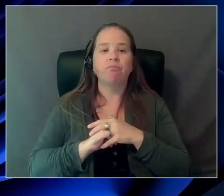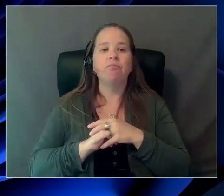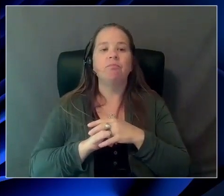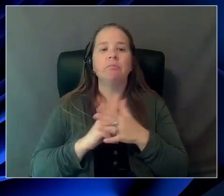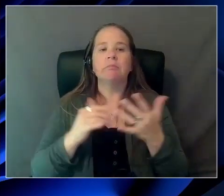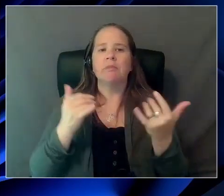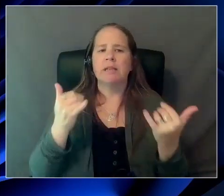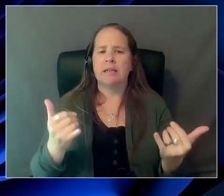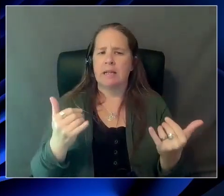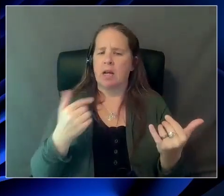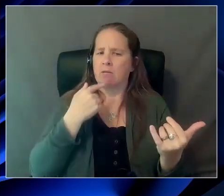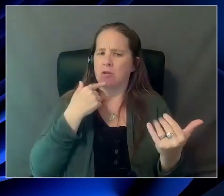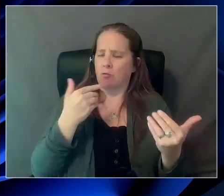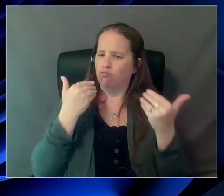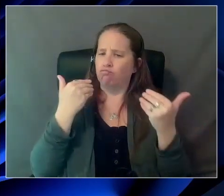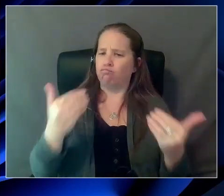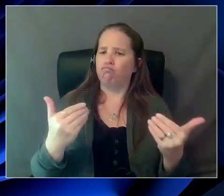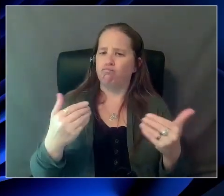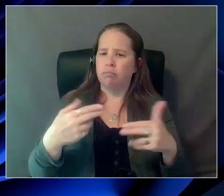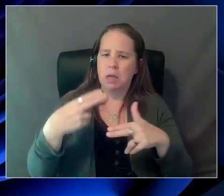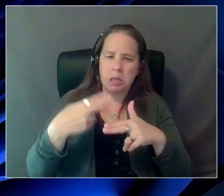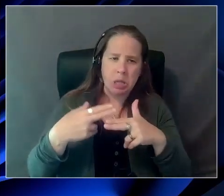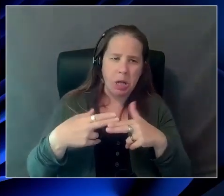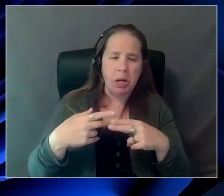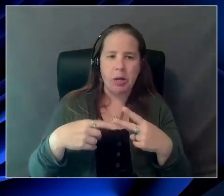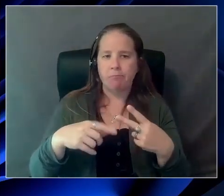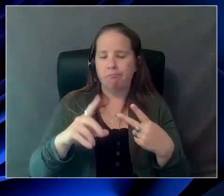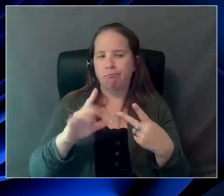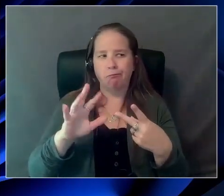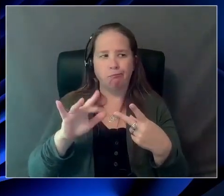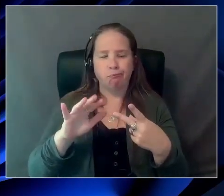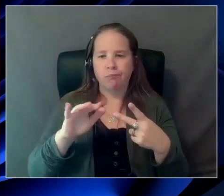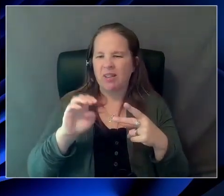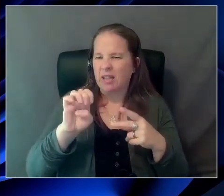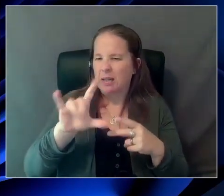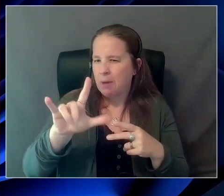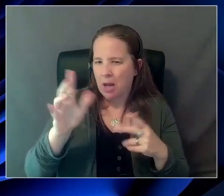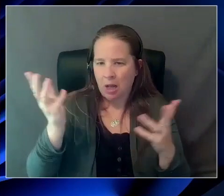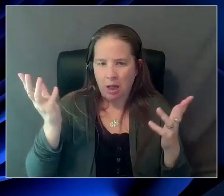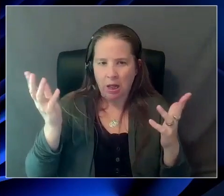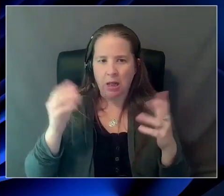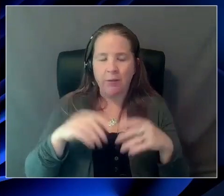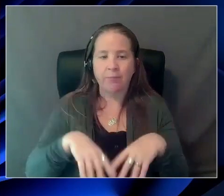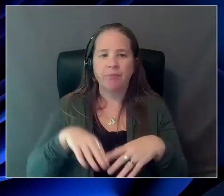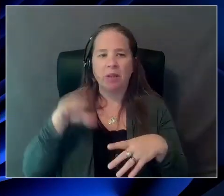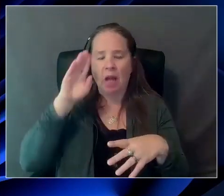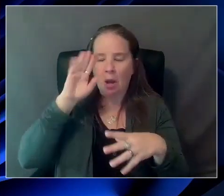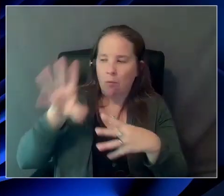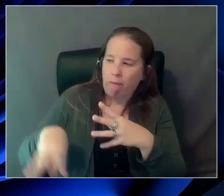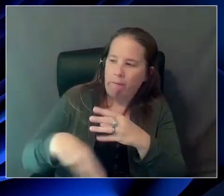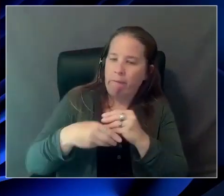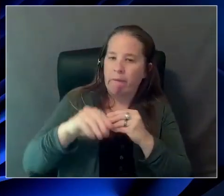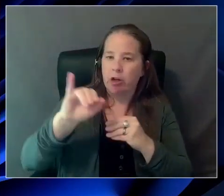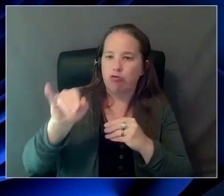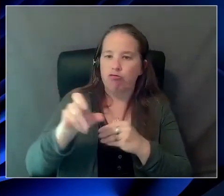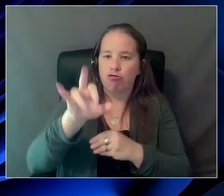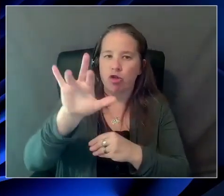So now it's asking us to enter a name or email. I'm just going to add Jeremy to this chat.